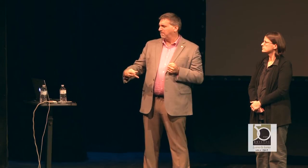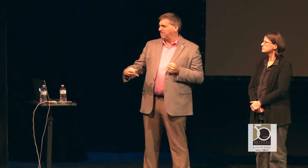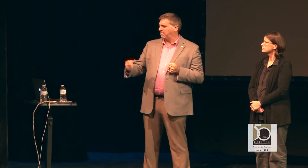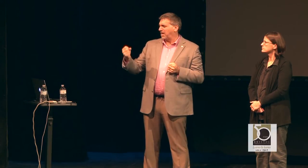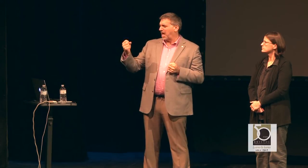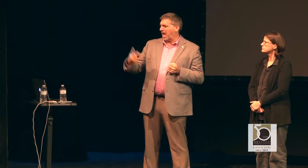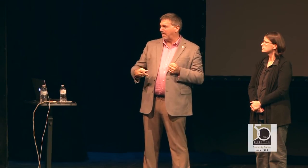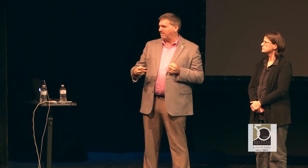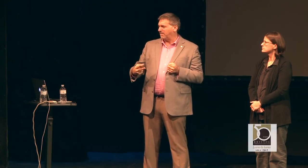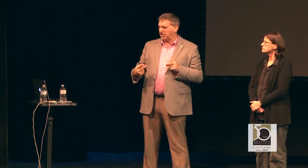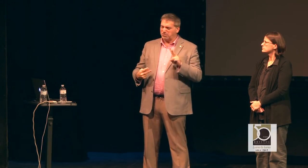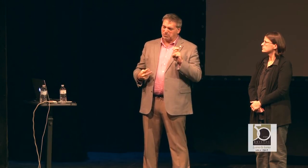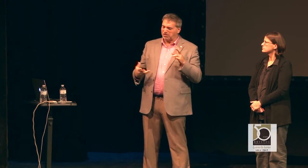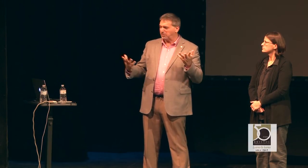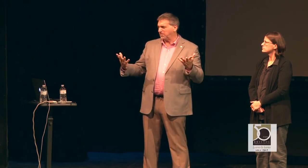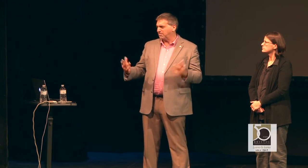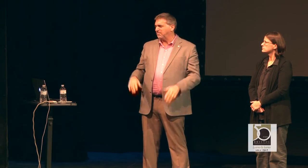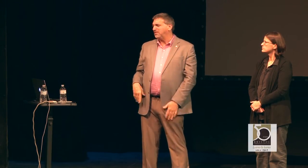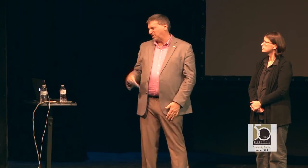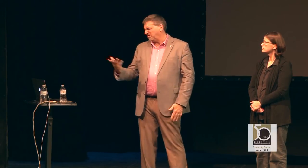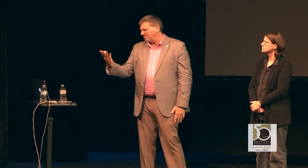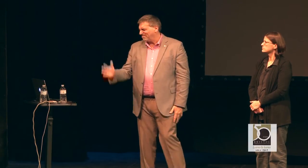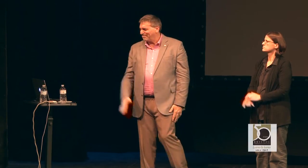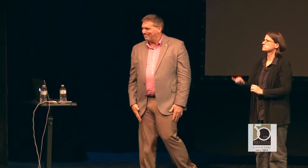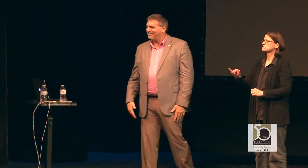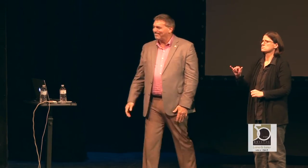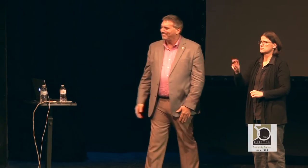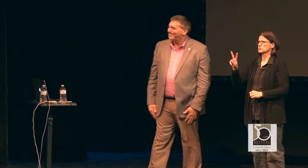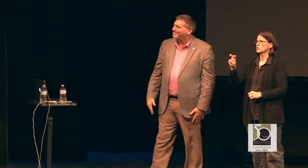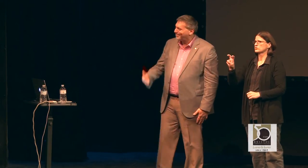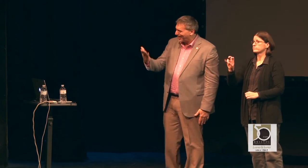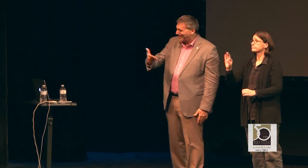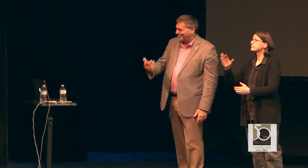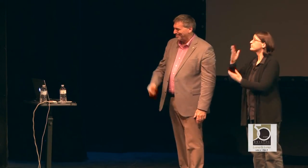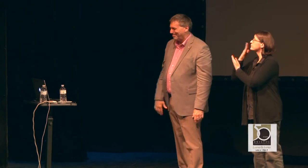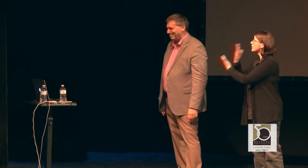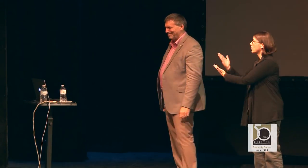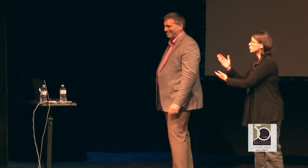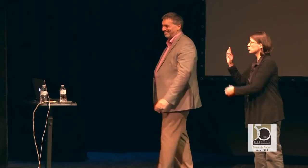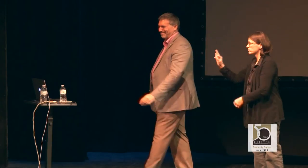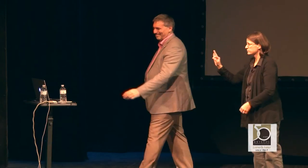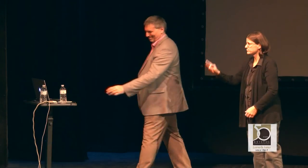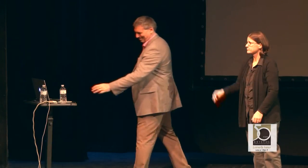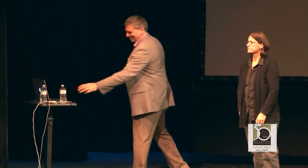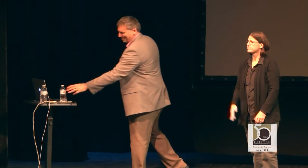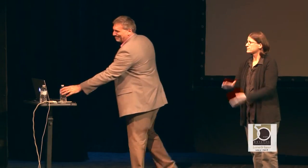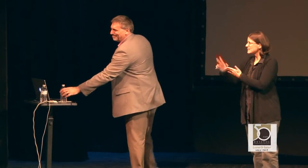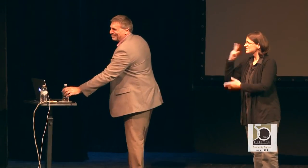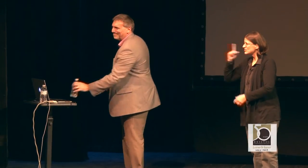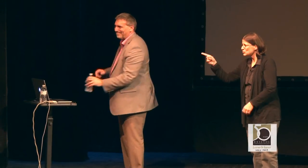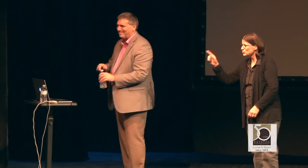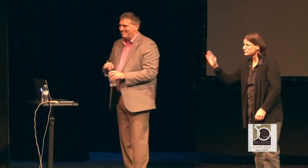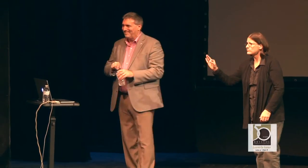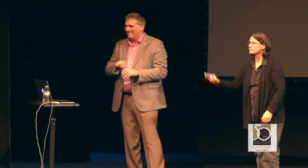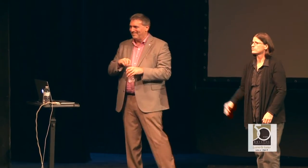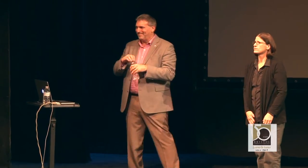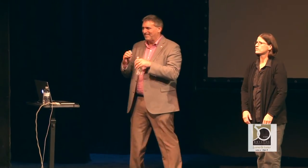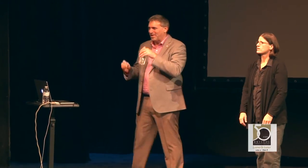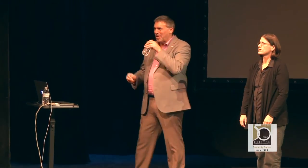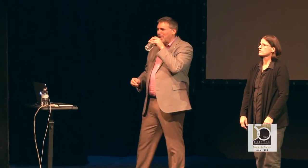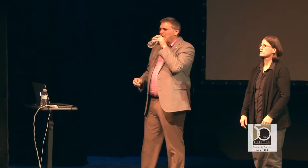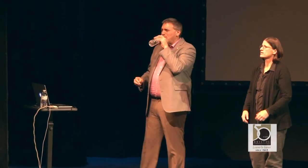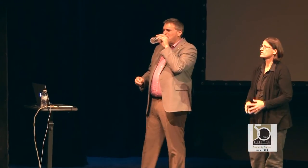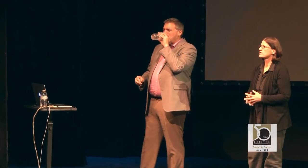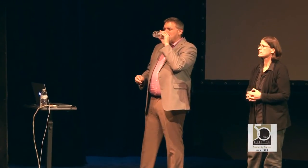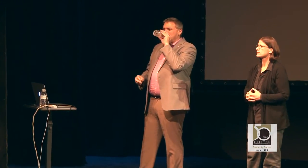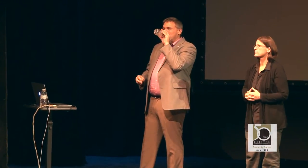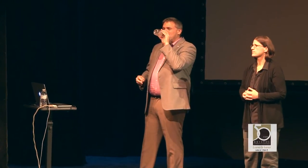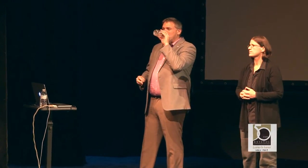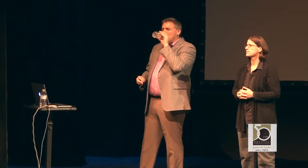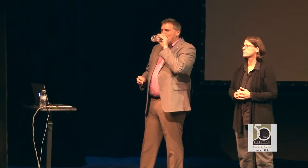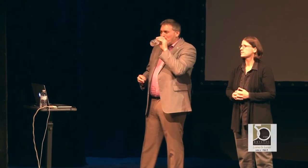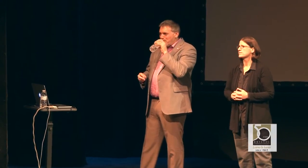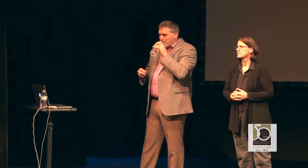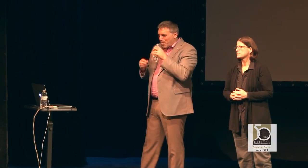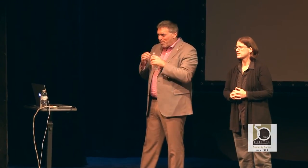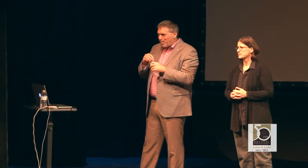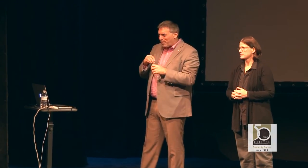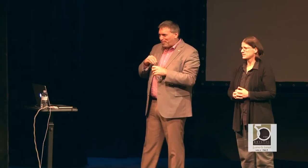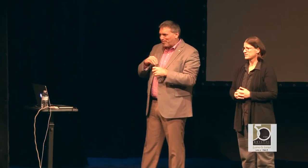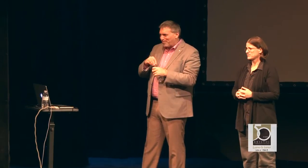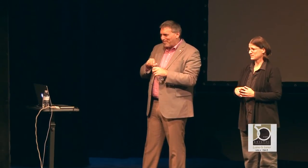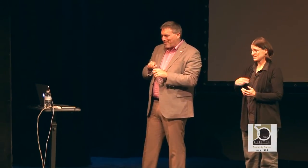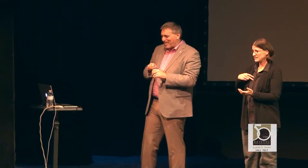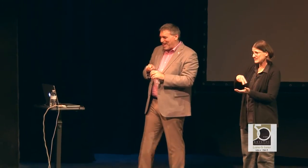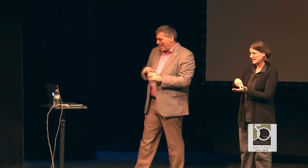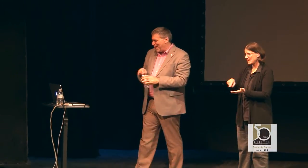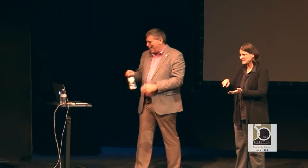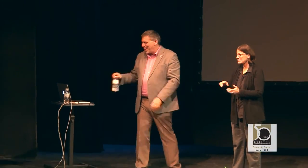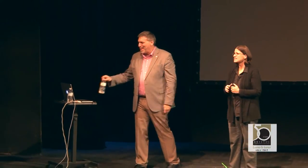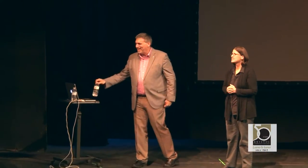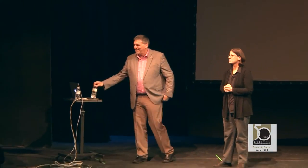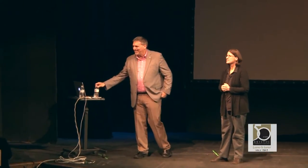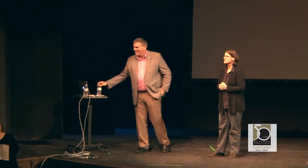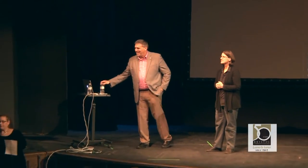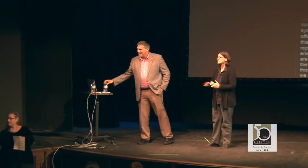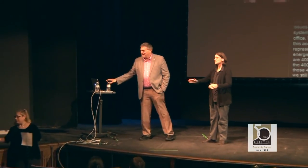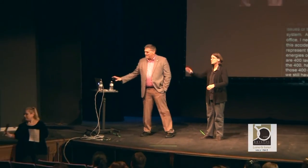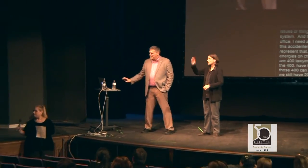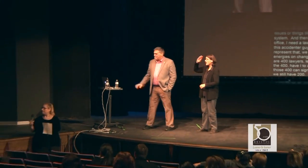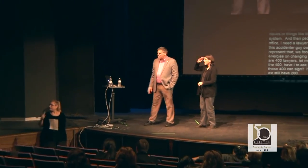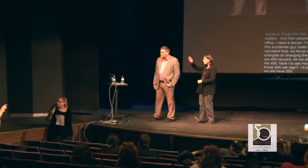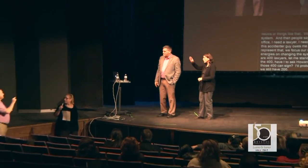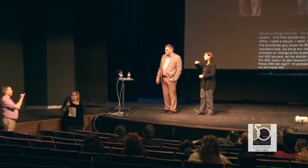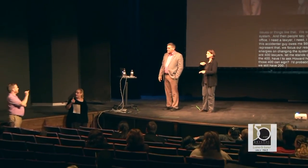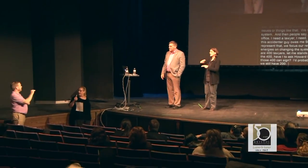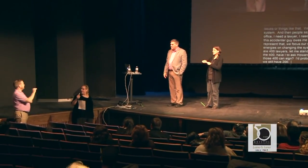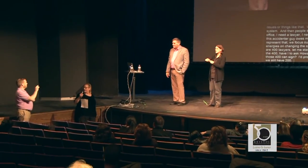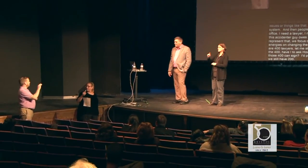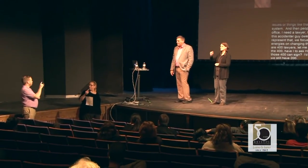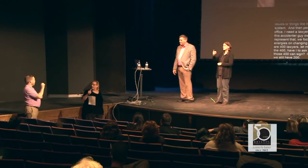probably say half. So, we still have 200. >>MALE AUDIENCE SPEAKER: Hi, my